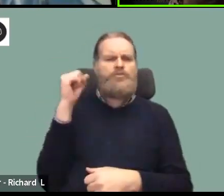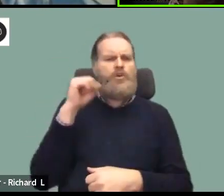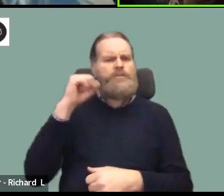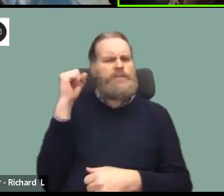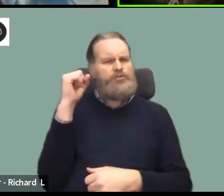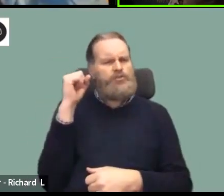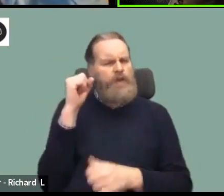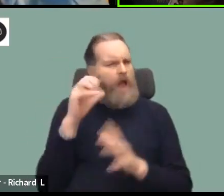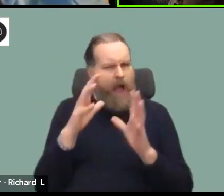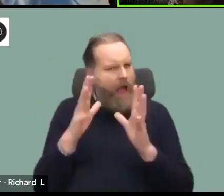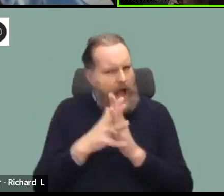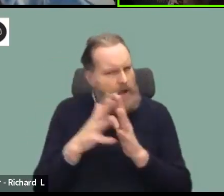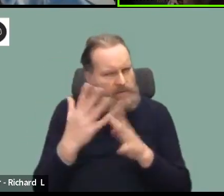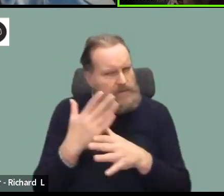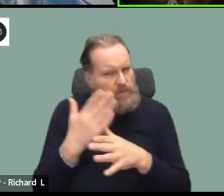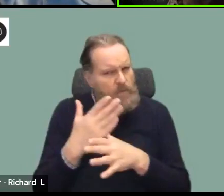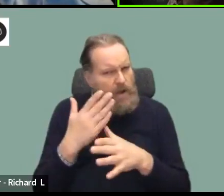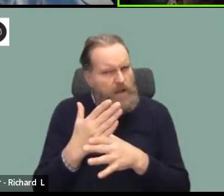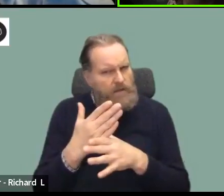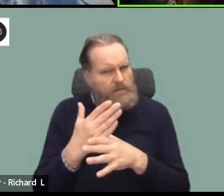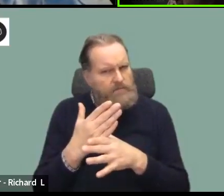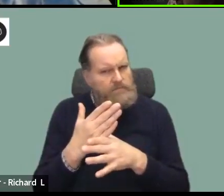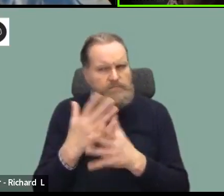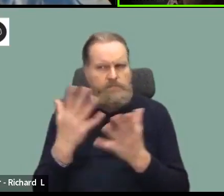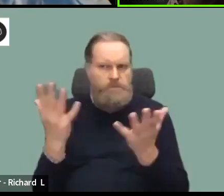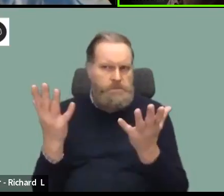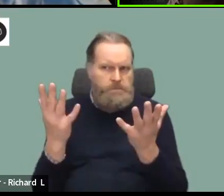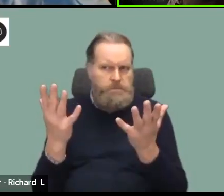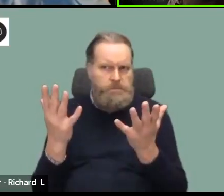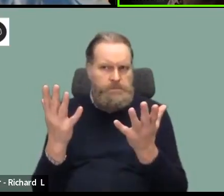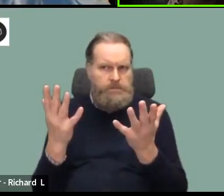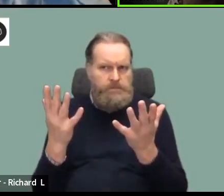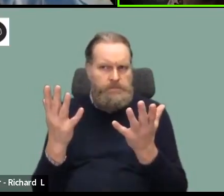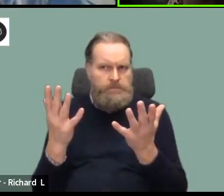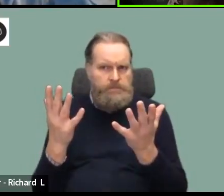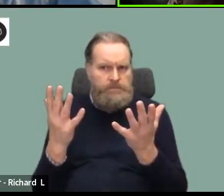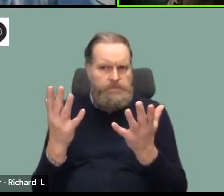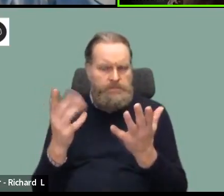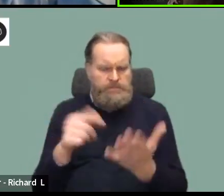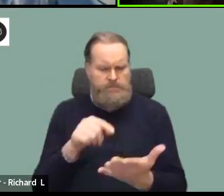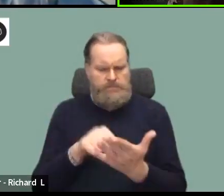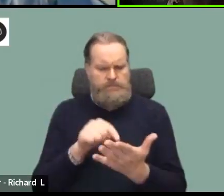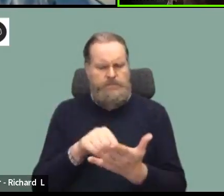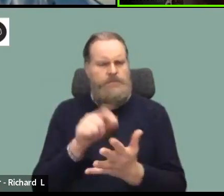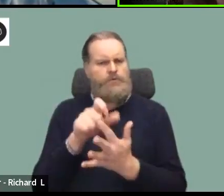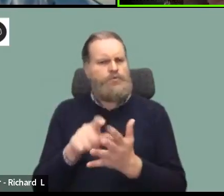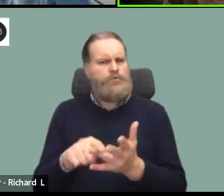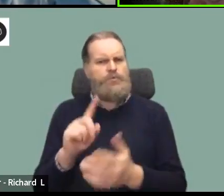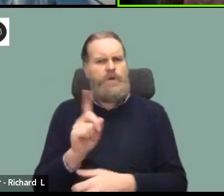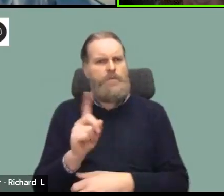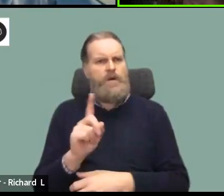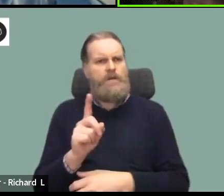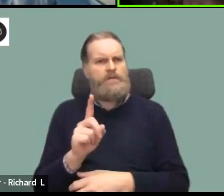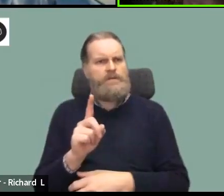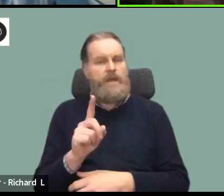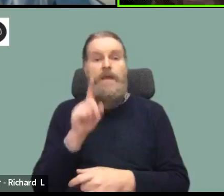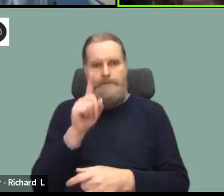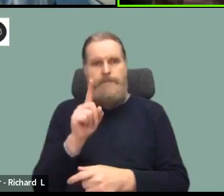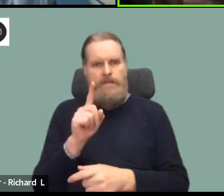g, you know, how does it g, you know how does it work k with Scottish government who do we need it. You know what the. employer employment find, find the question though, there are a number of those from Scottish